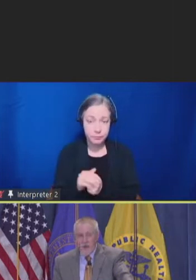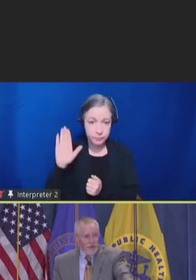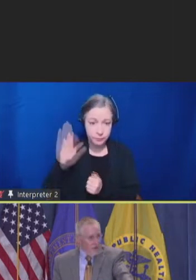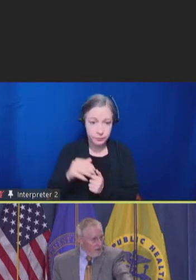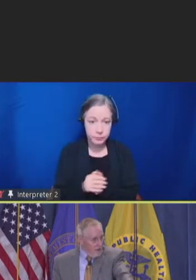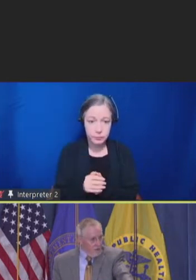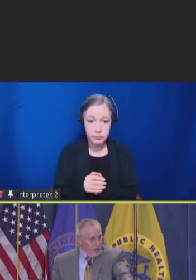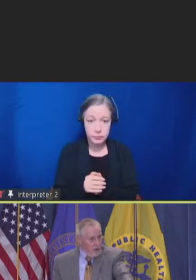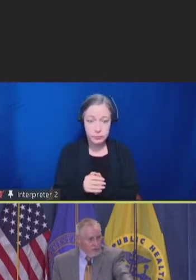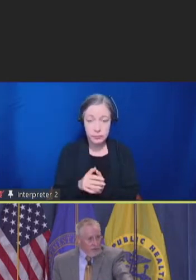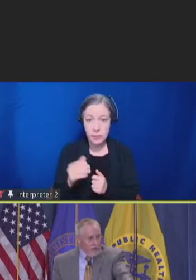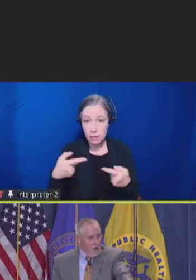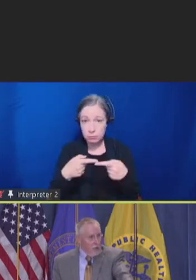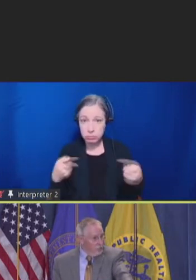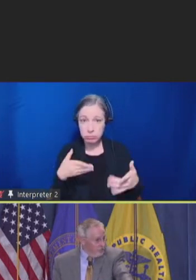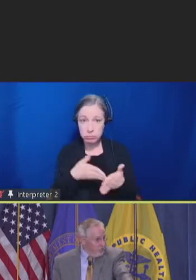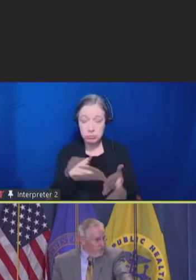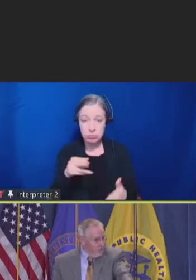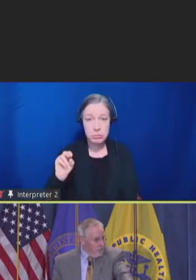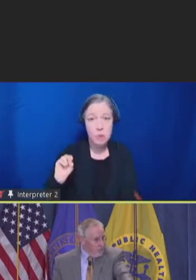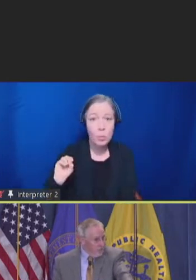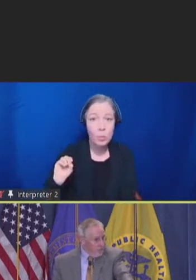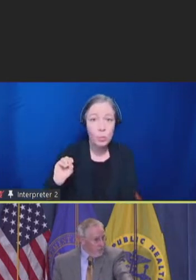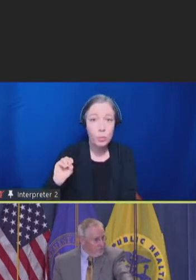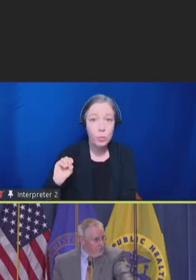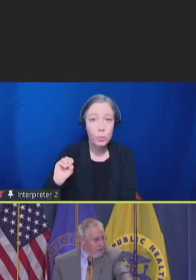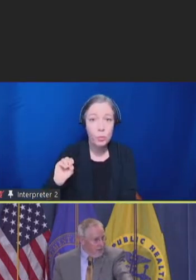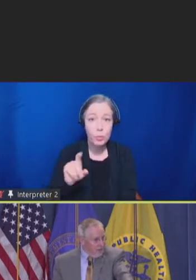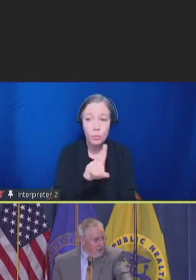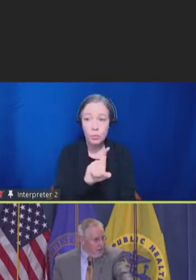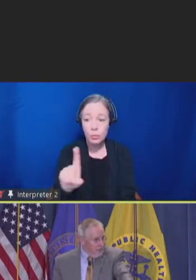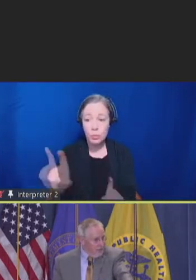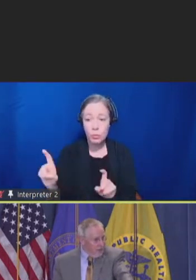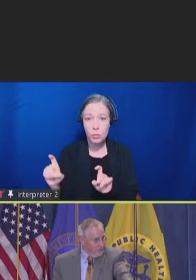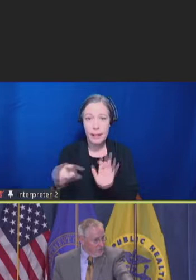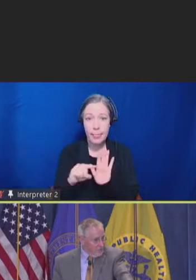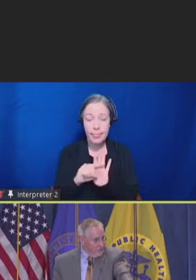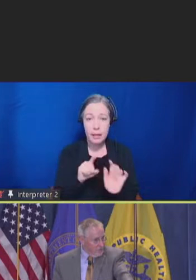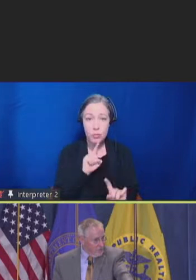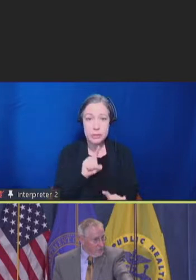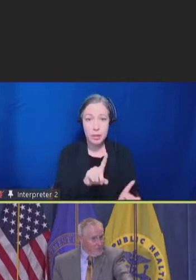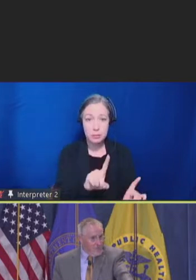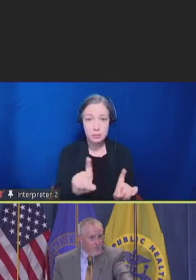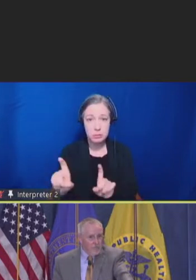Do I have any nos or negative responses?